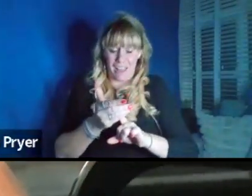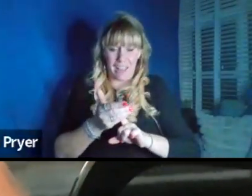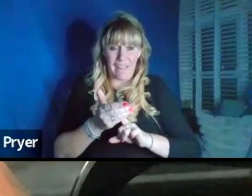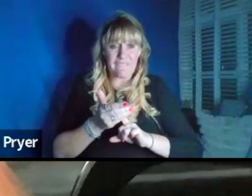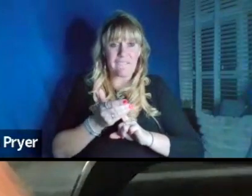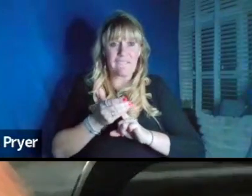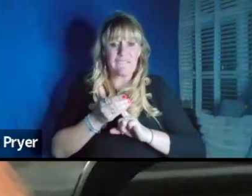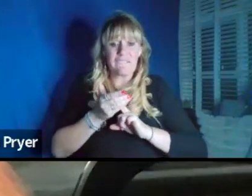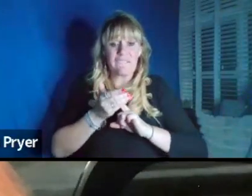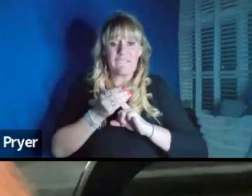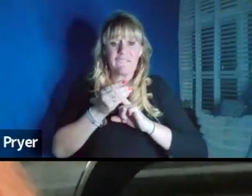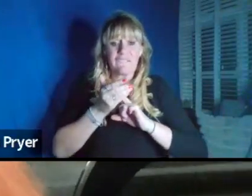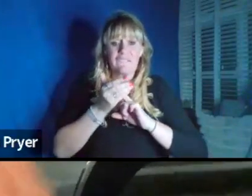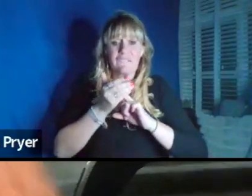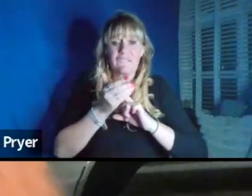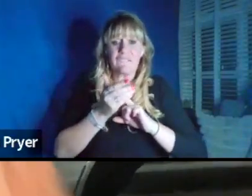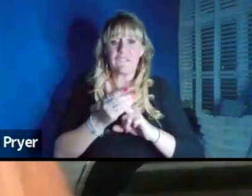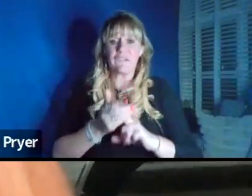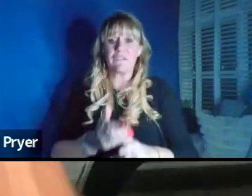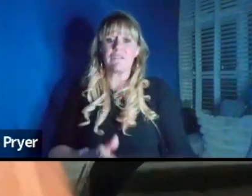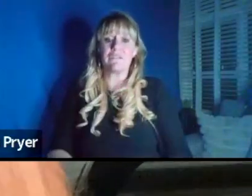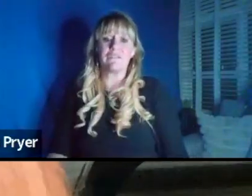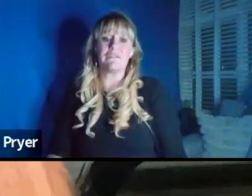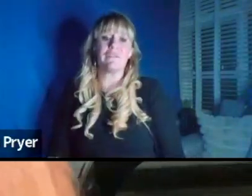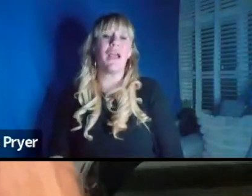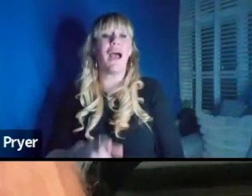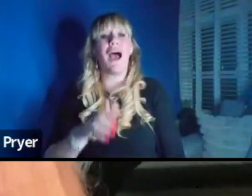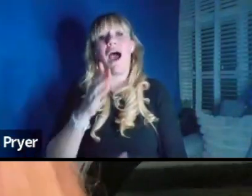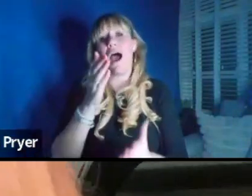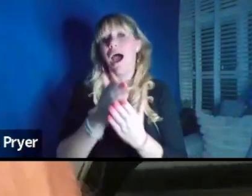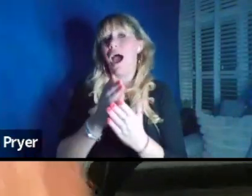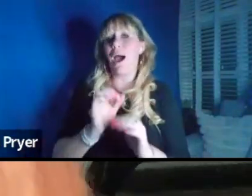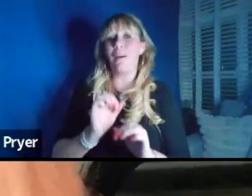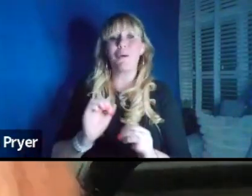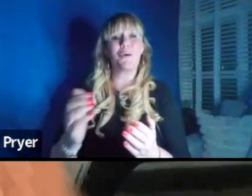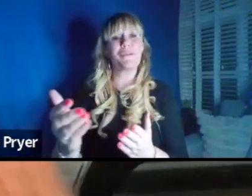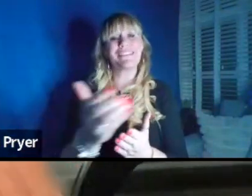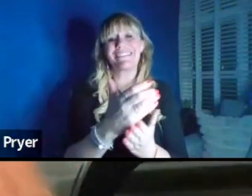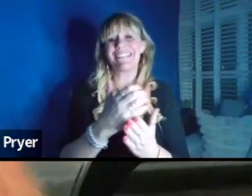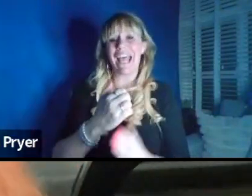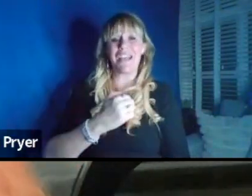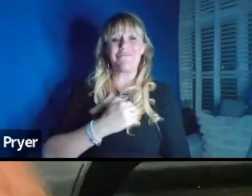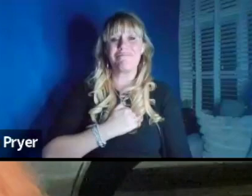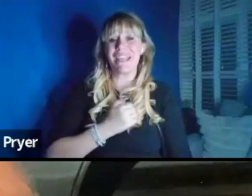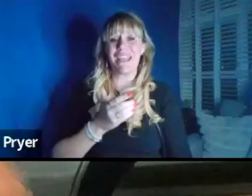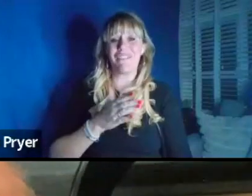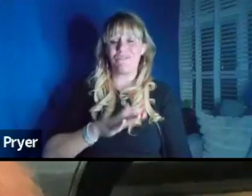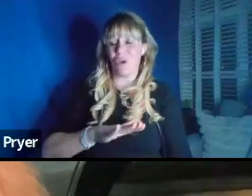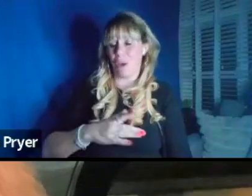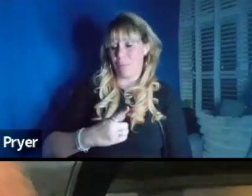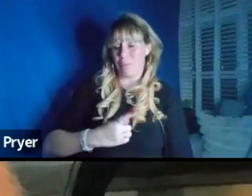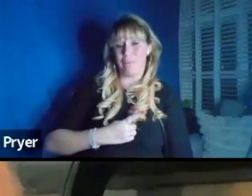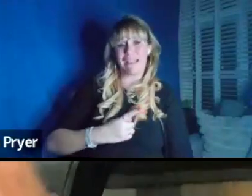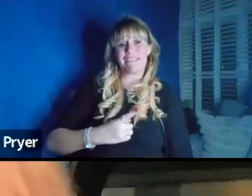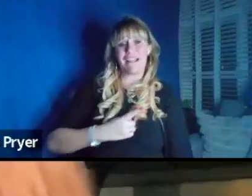It gets so complicated All the things you gotta be